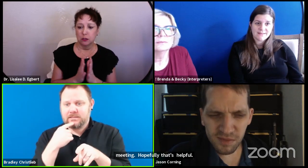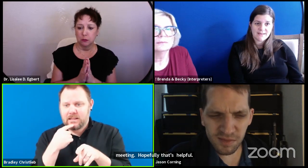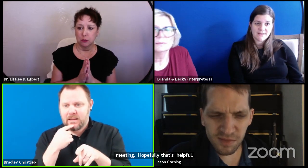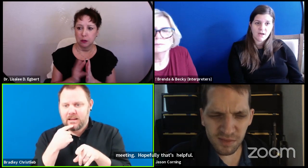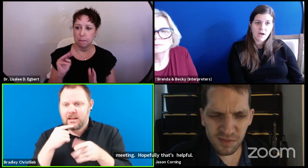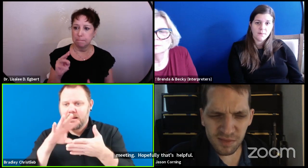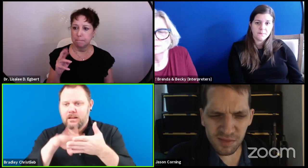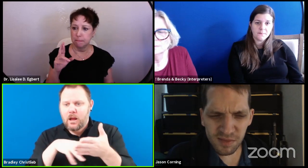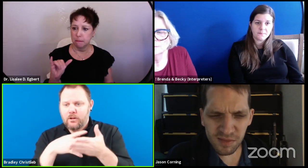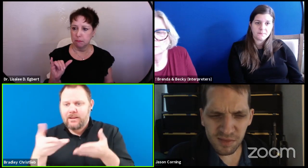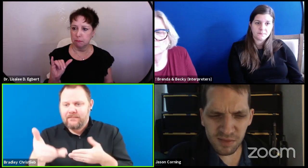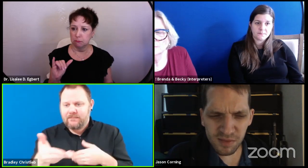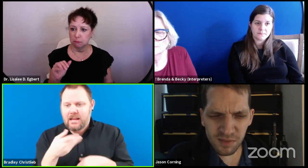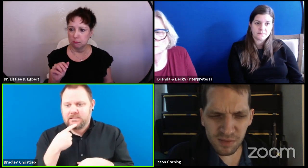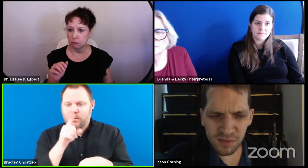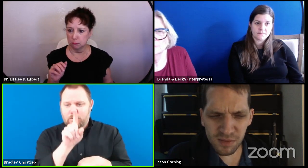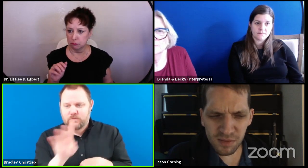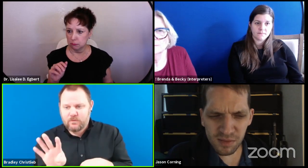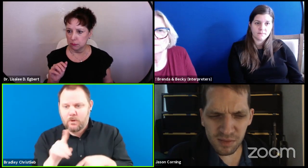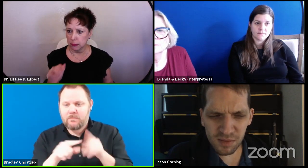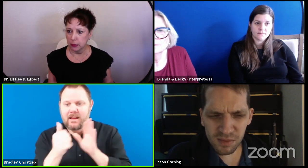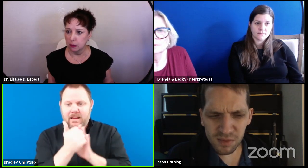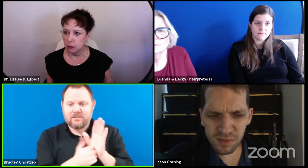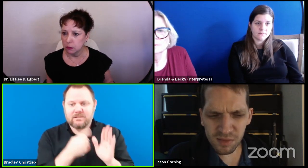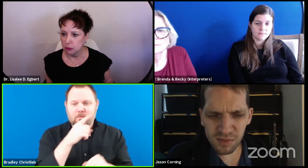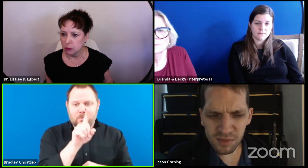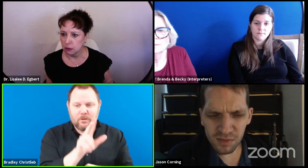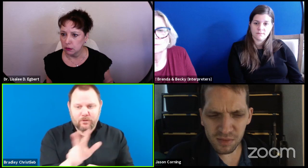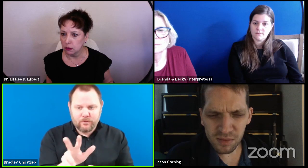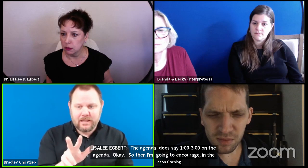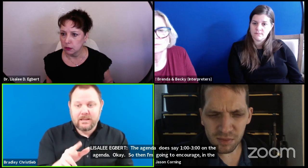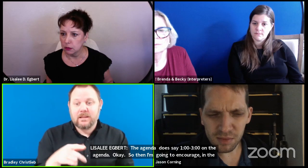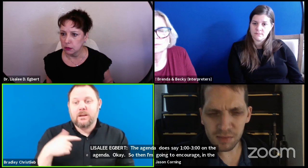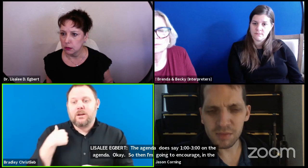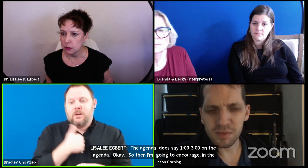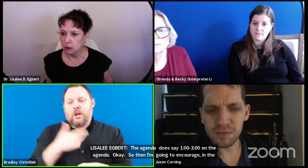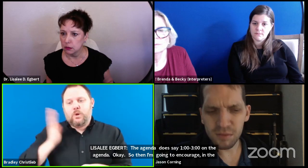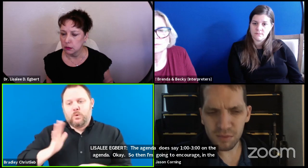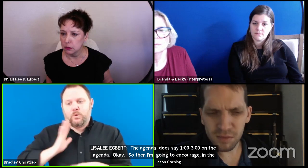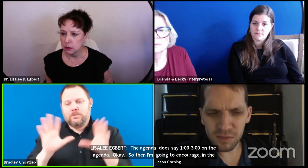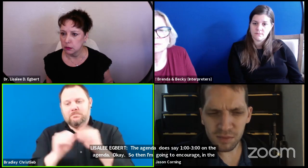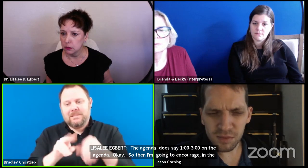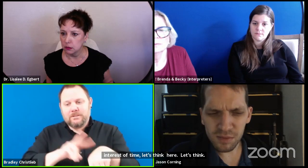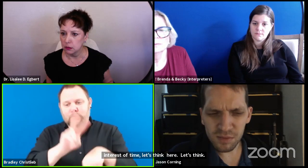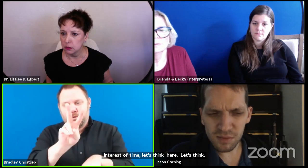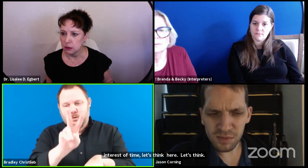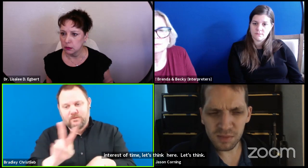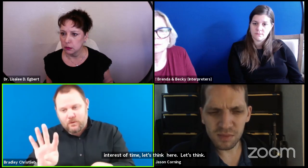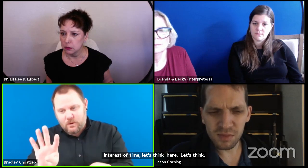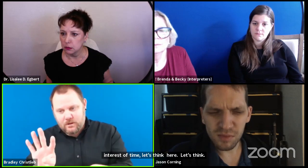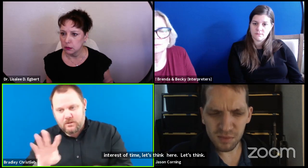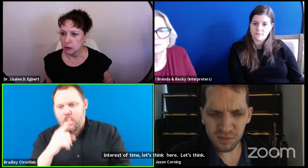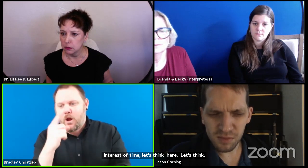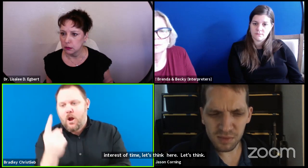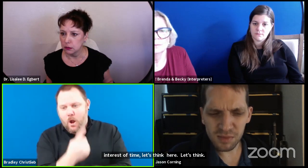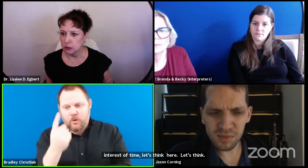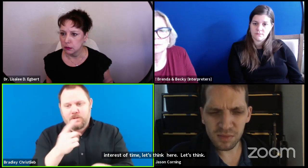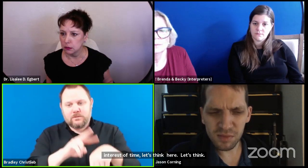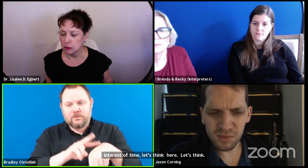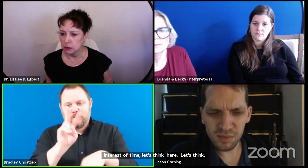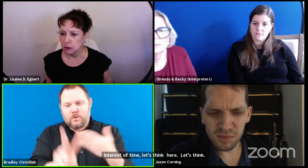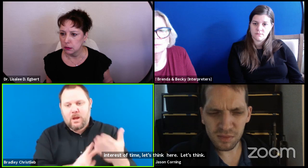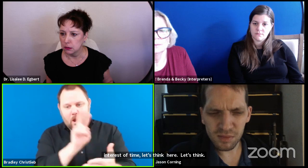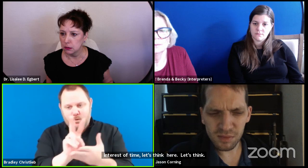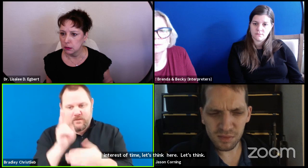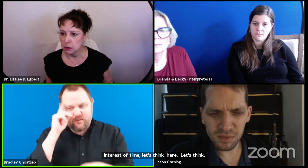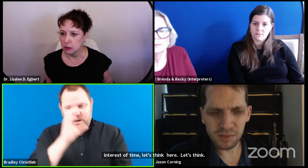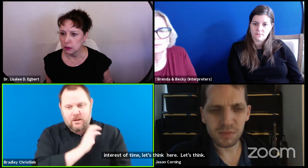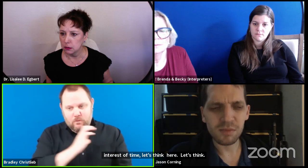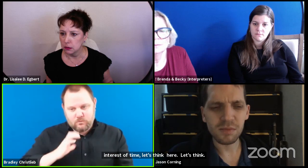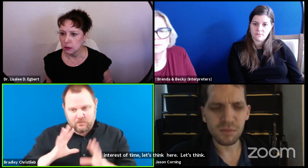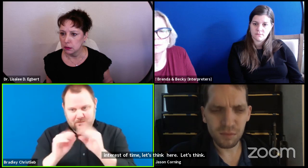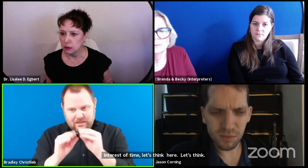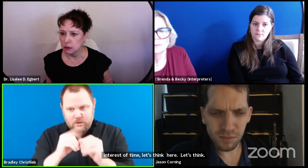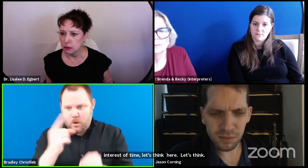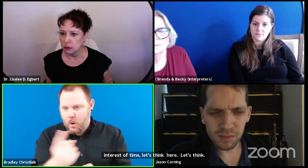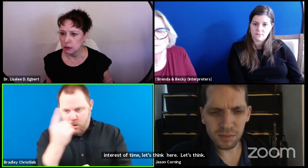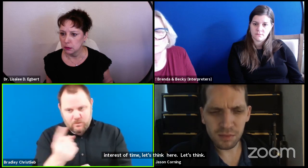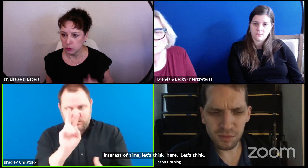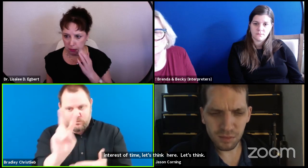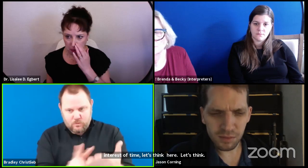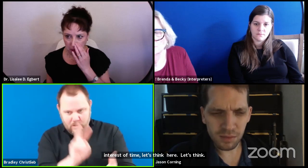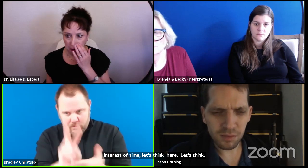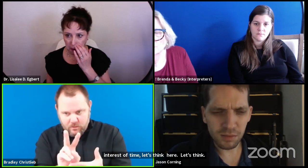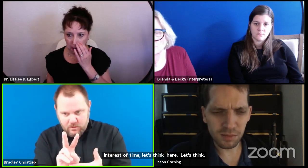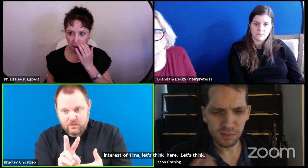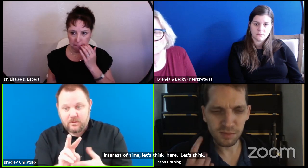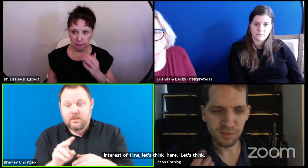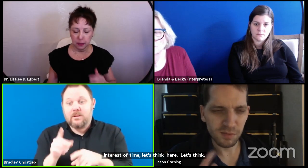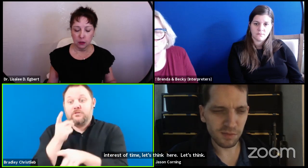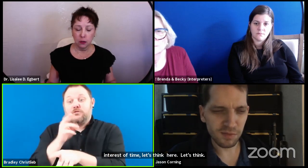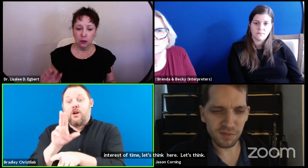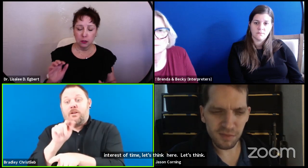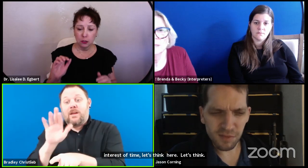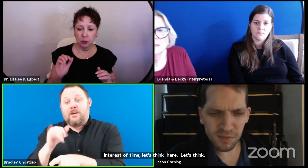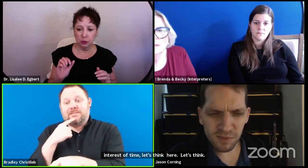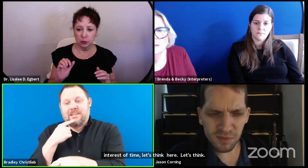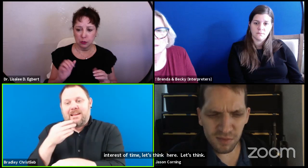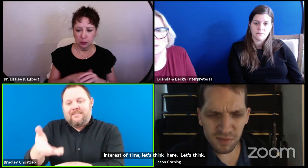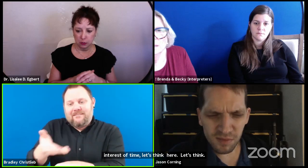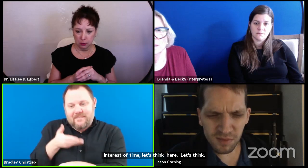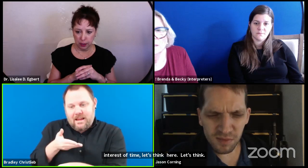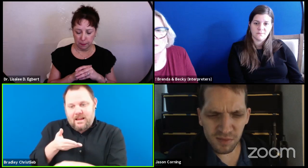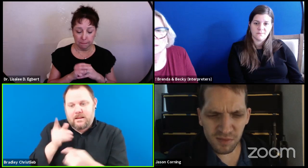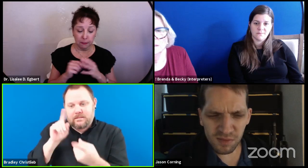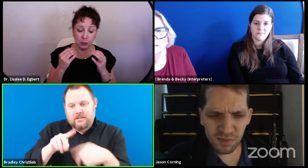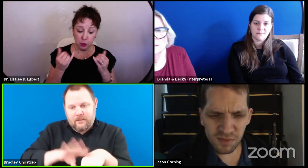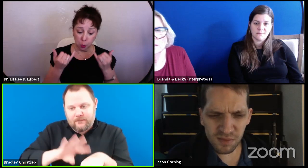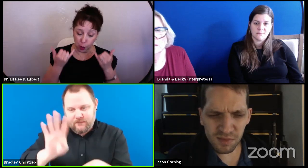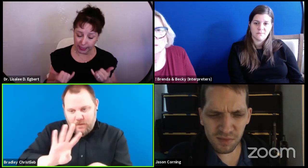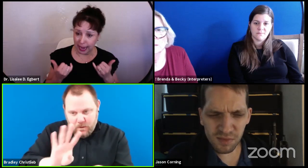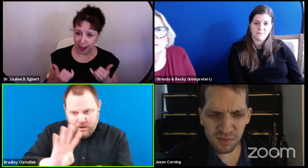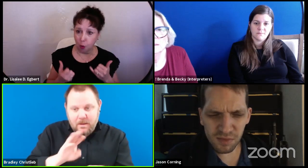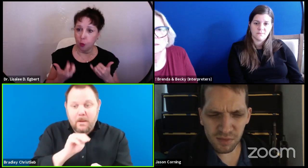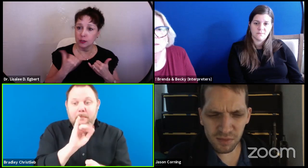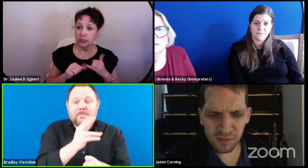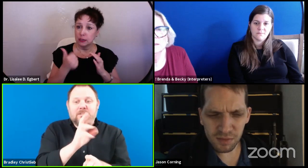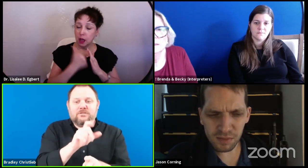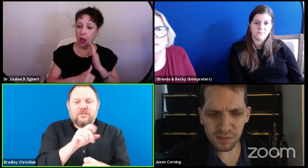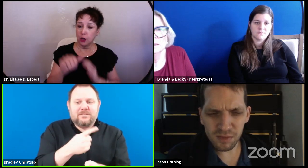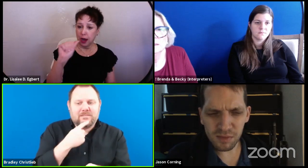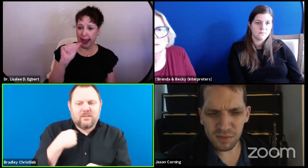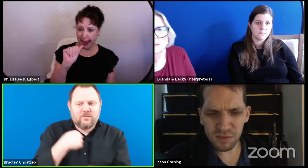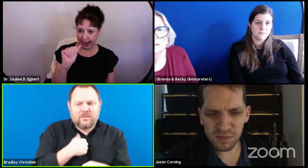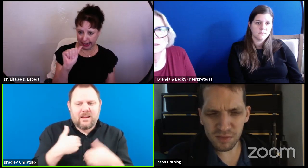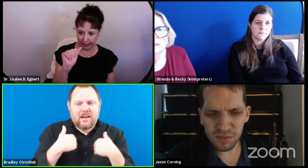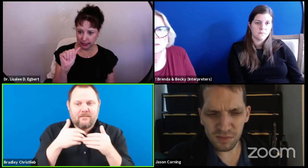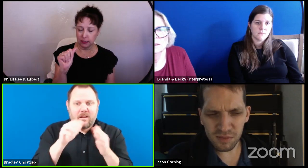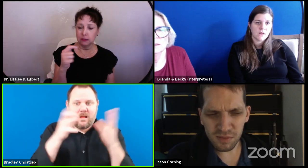Let's think.